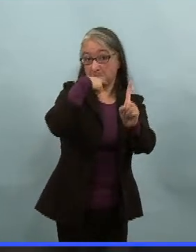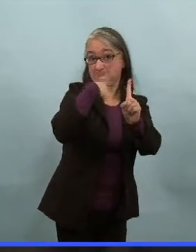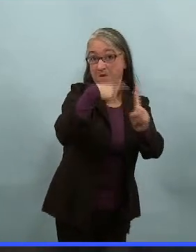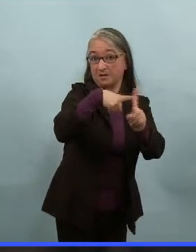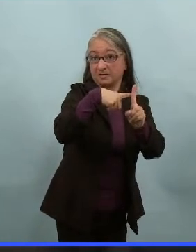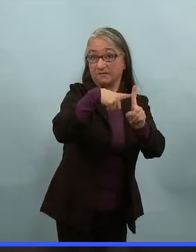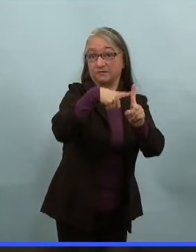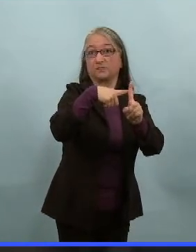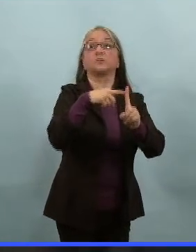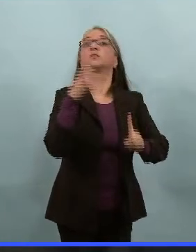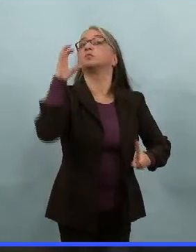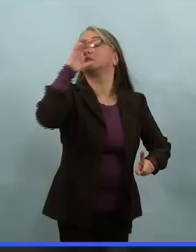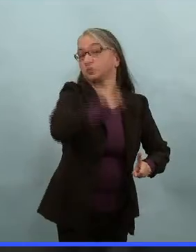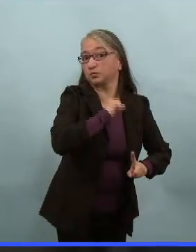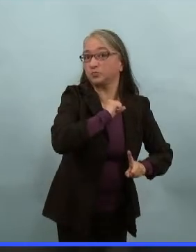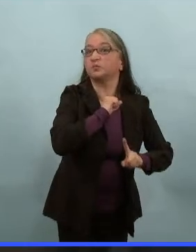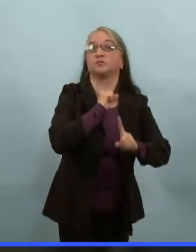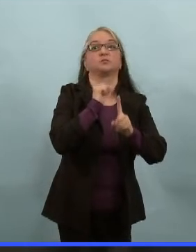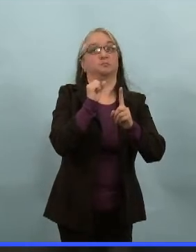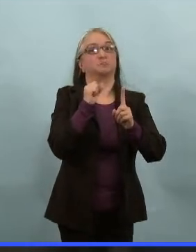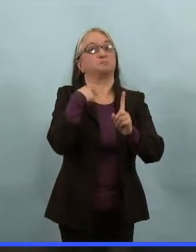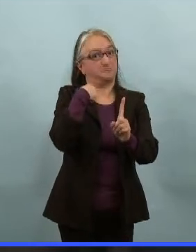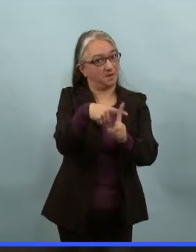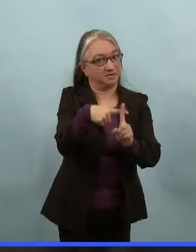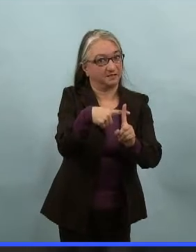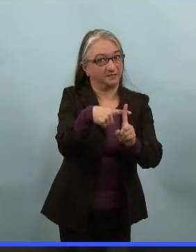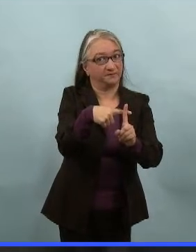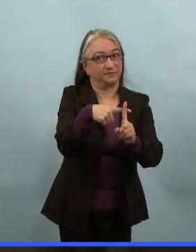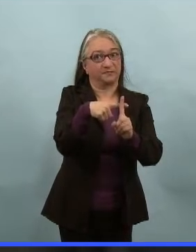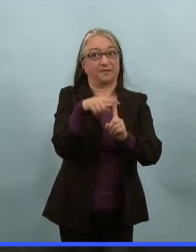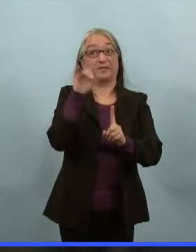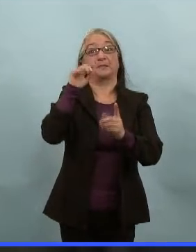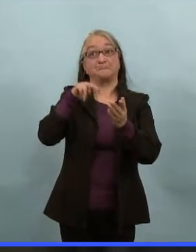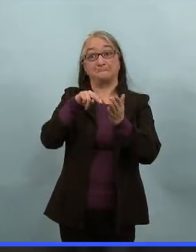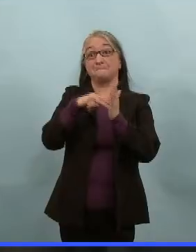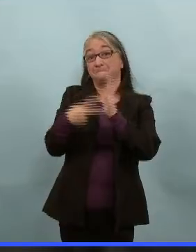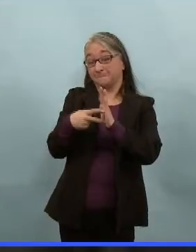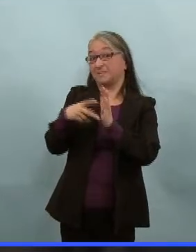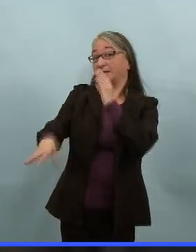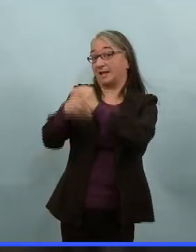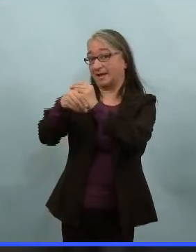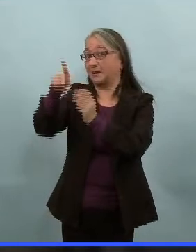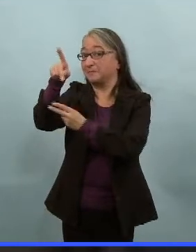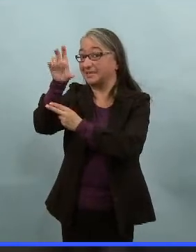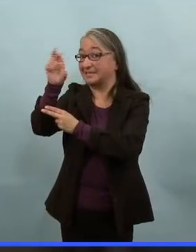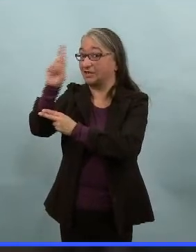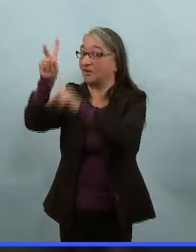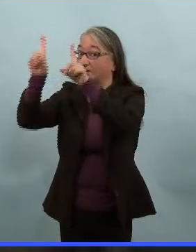is very good uh correlation between a pcr positive and a rapid antigen positive a rapid hydrogen test